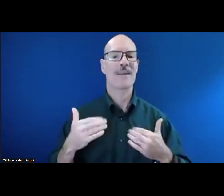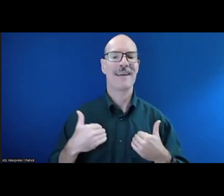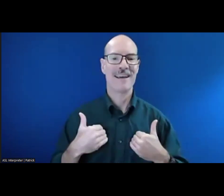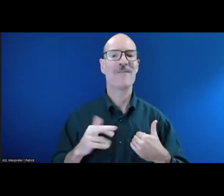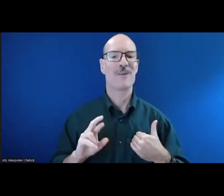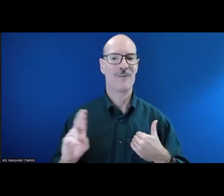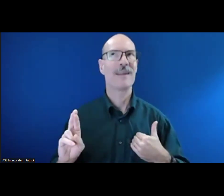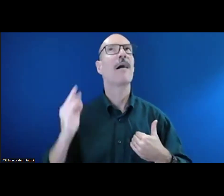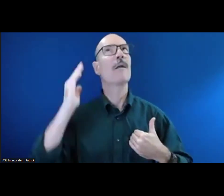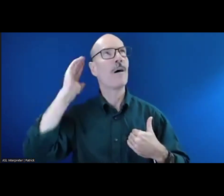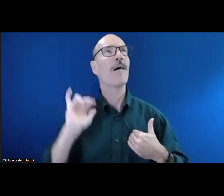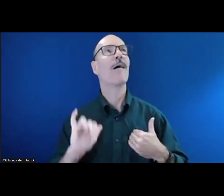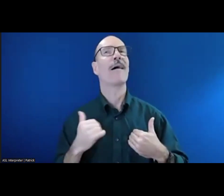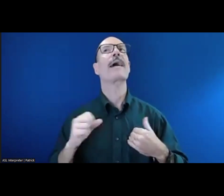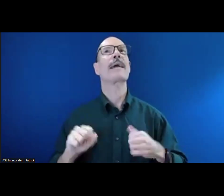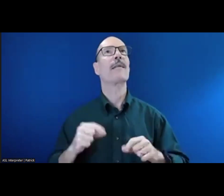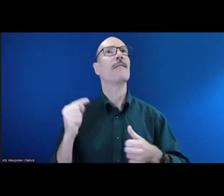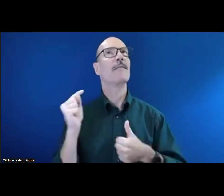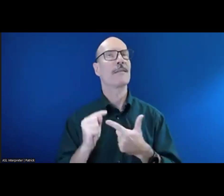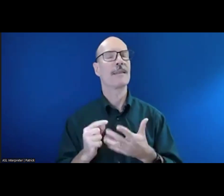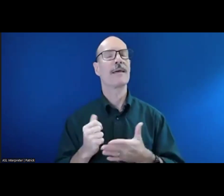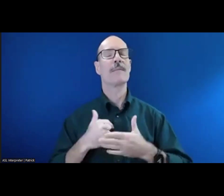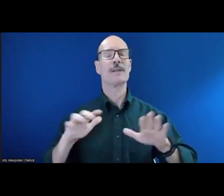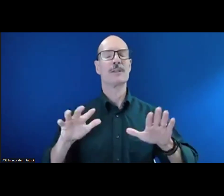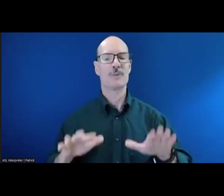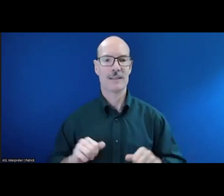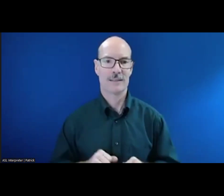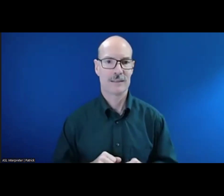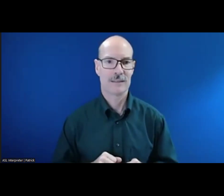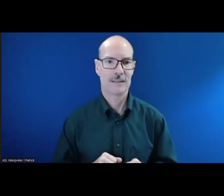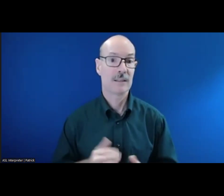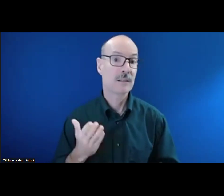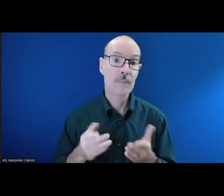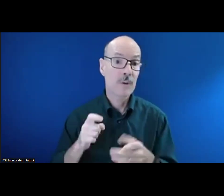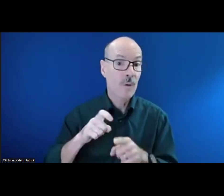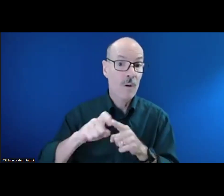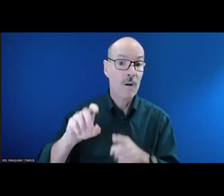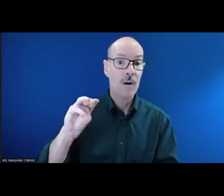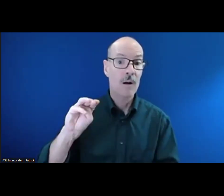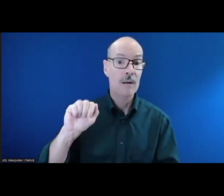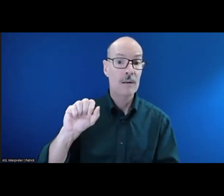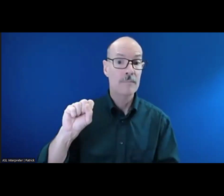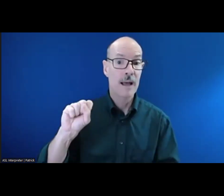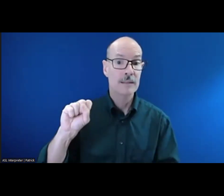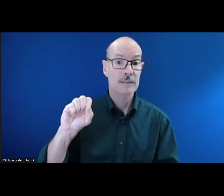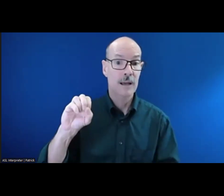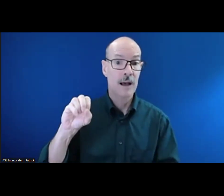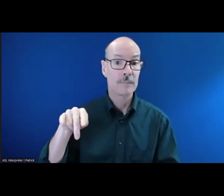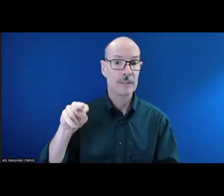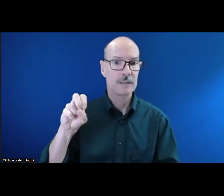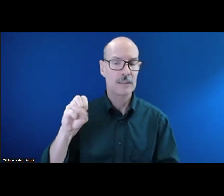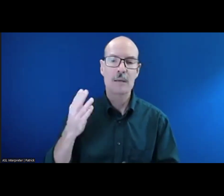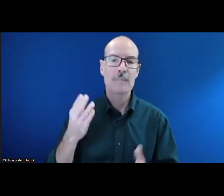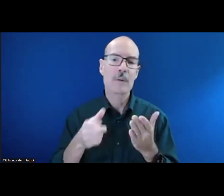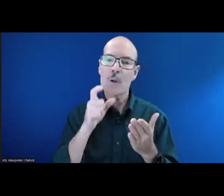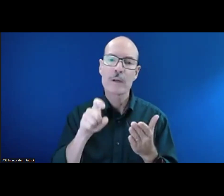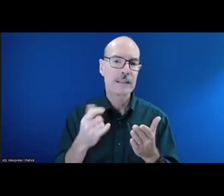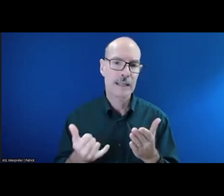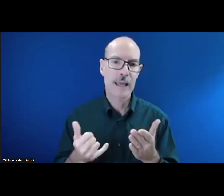You may not be able to call MassOptions today or have the time, but knowing the time for when you immediate it and are available to call them I think is a good step.